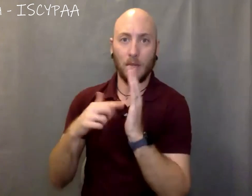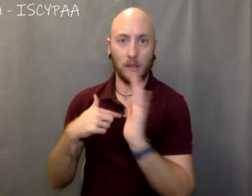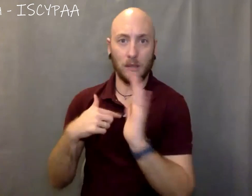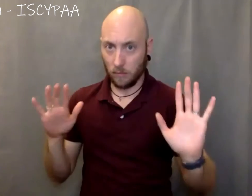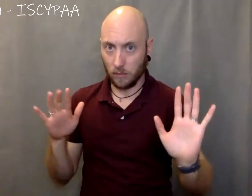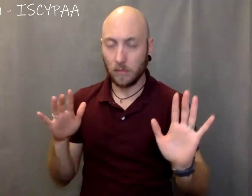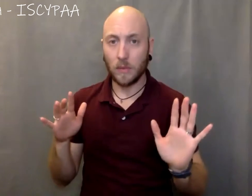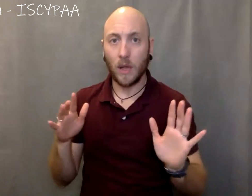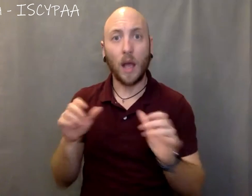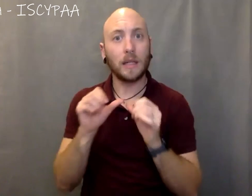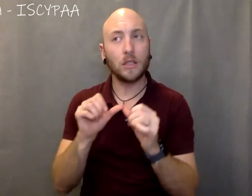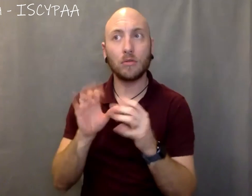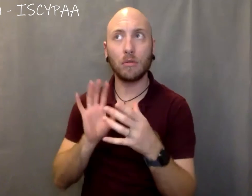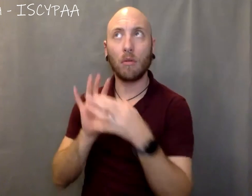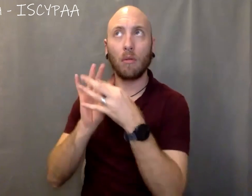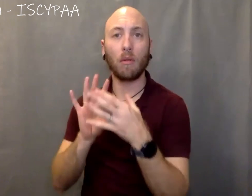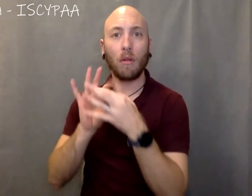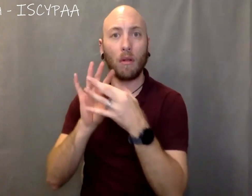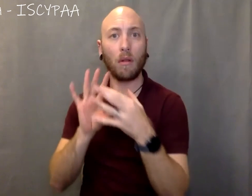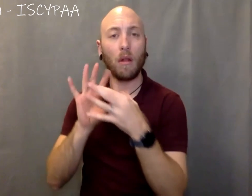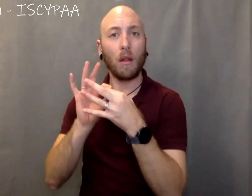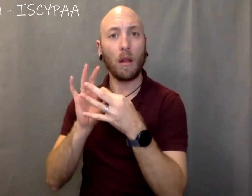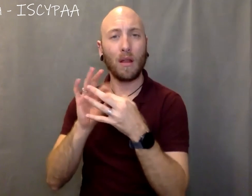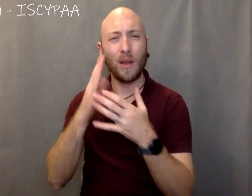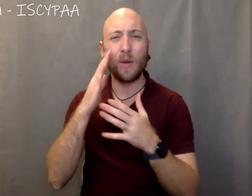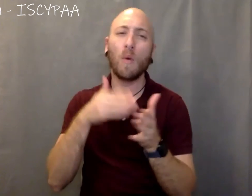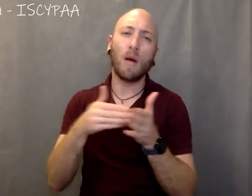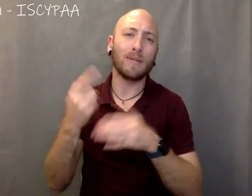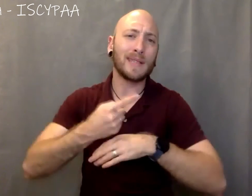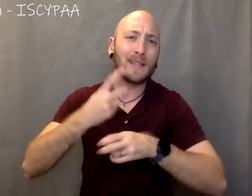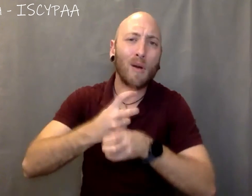connect throughout the day when my day is hard because my day often is. Like I don't have to